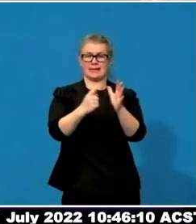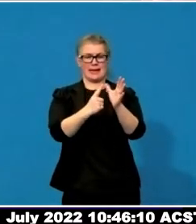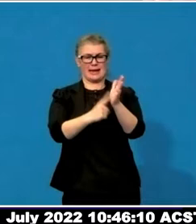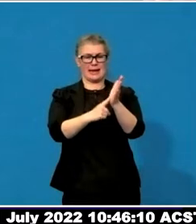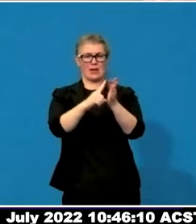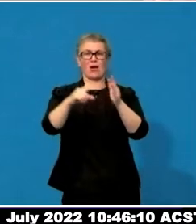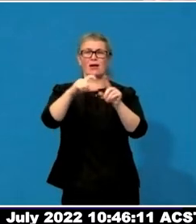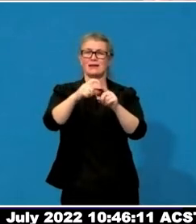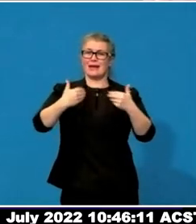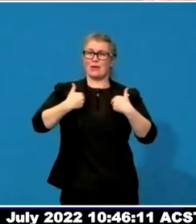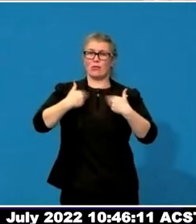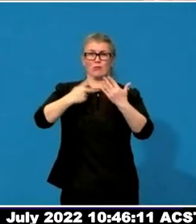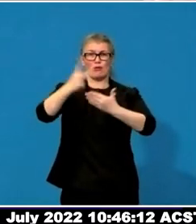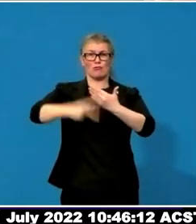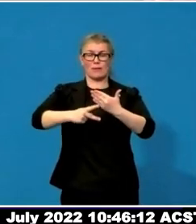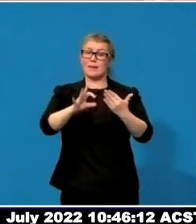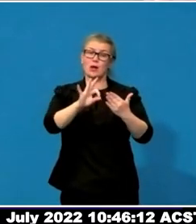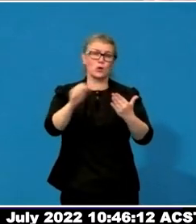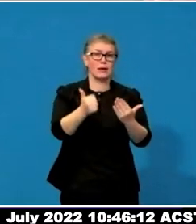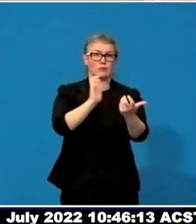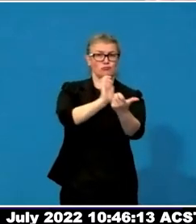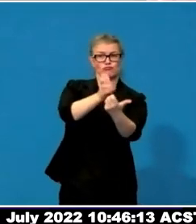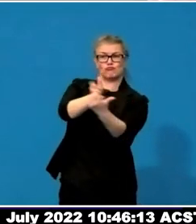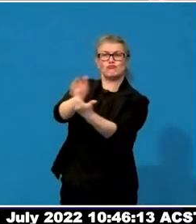services were inadequate for the people with complex needs.